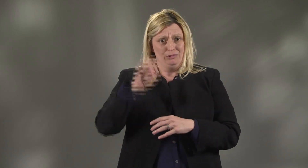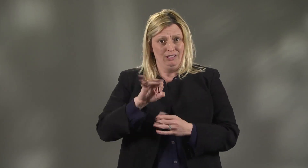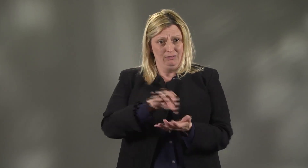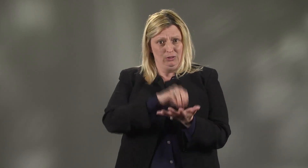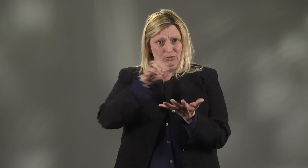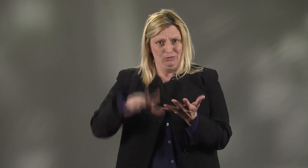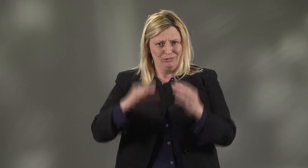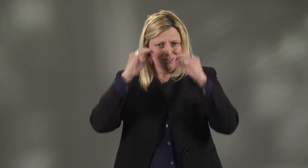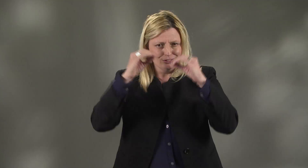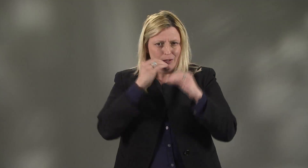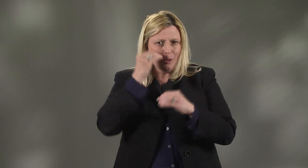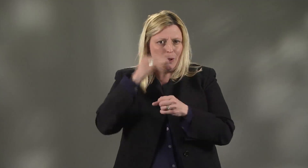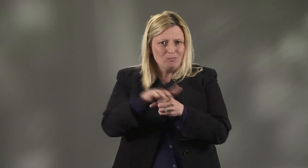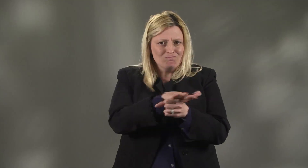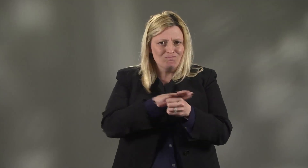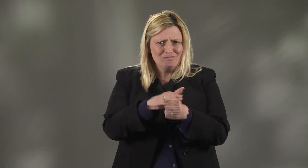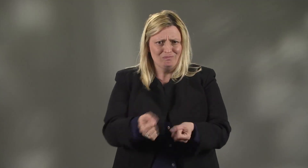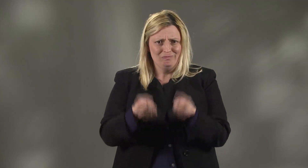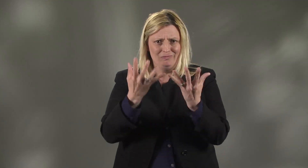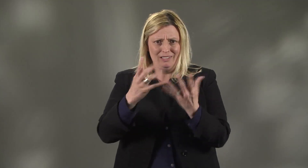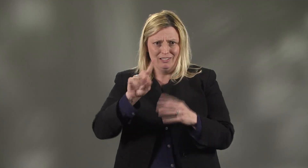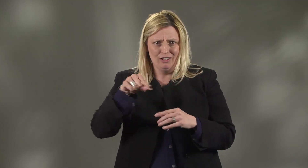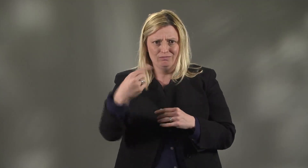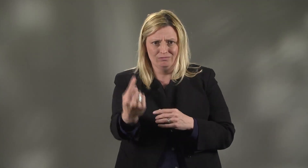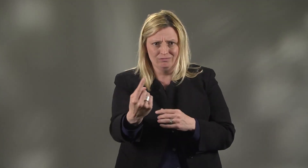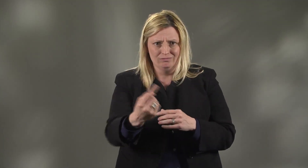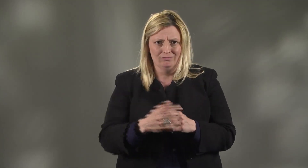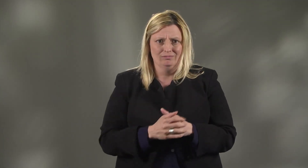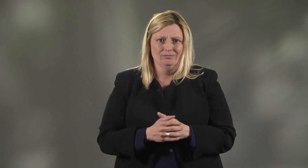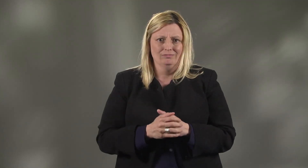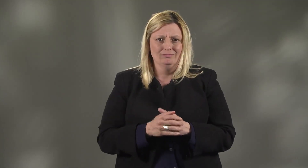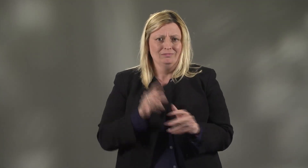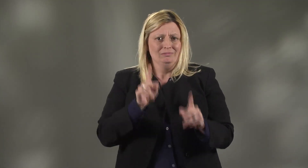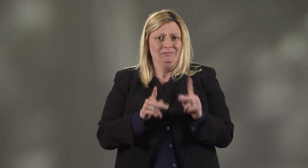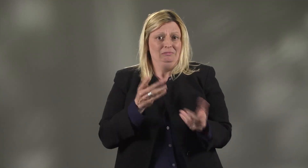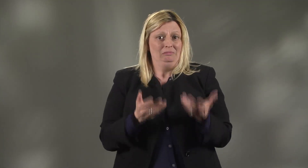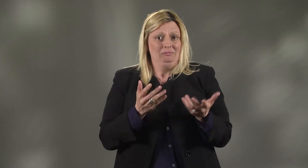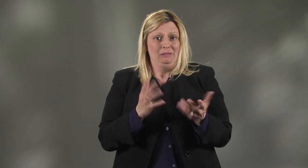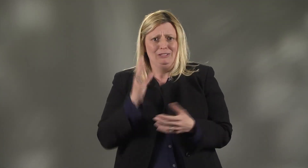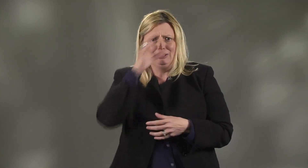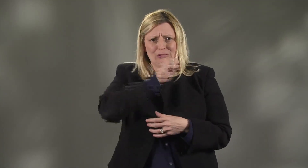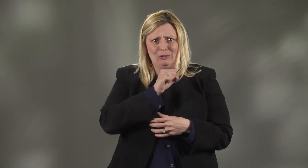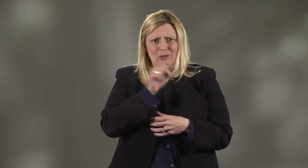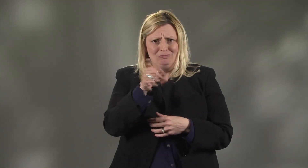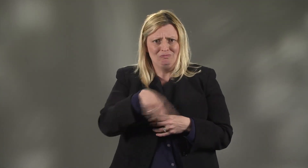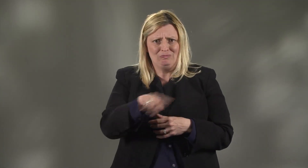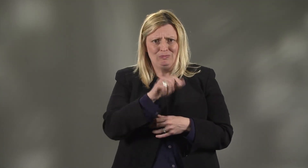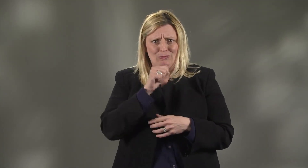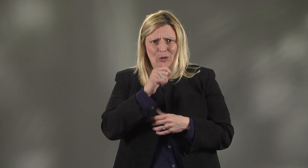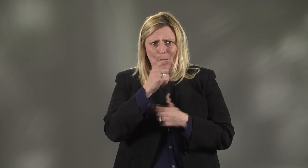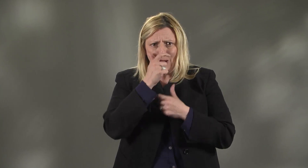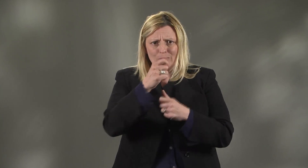With 88% of students educated in home districts and many as solitaires, people might assume that